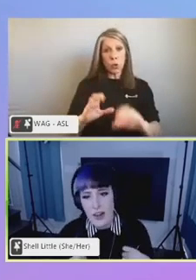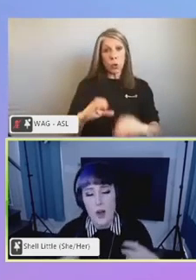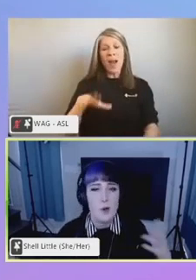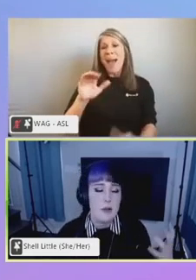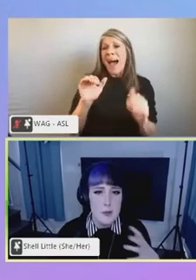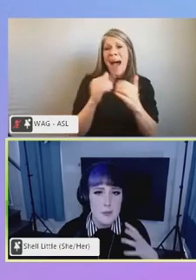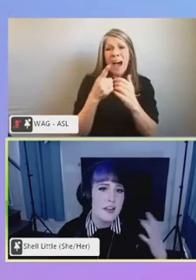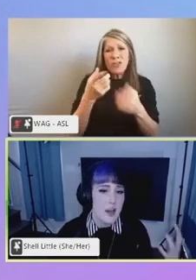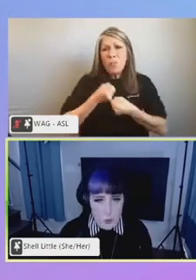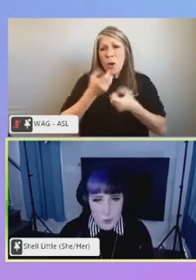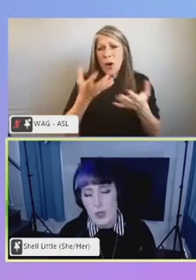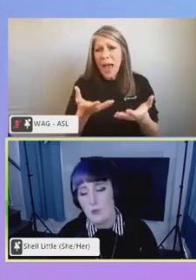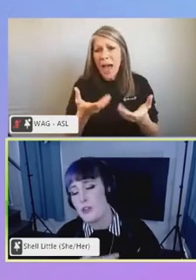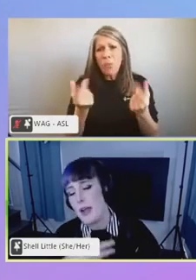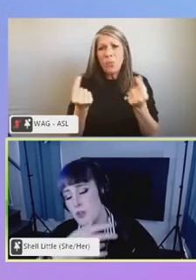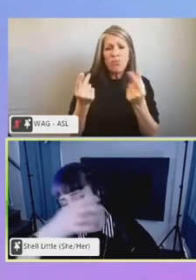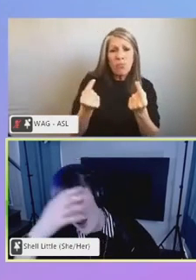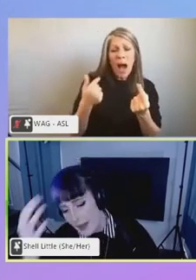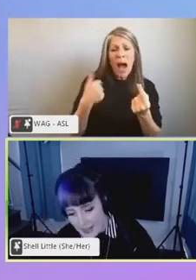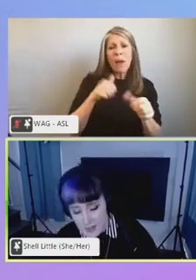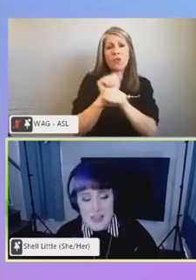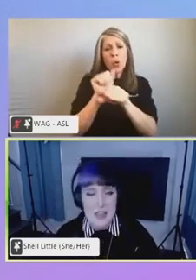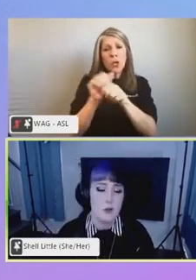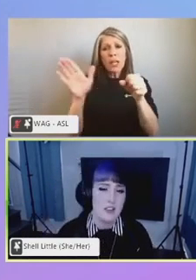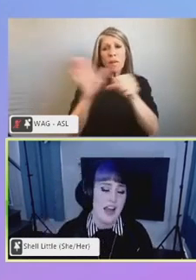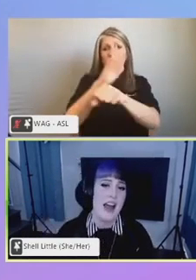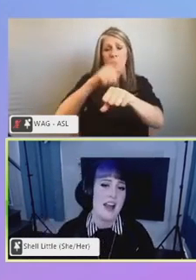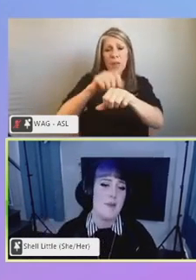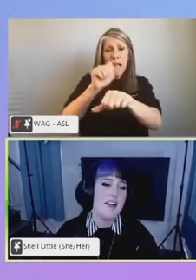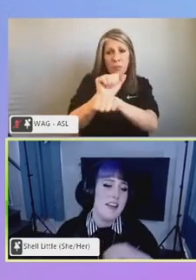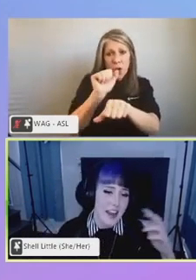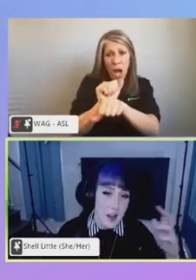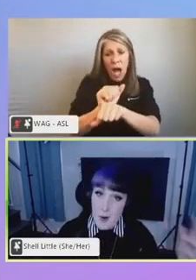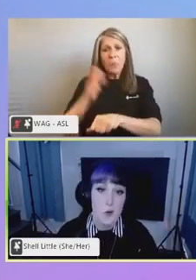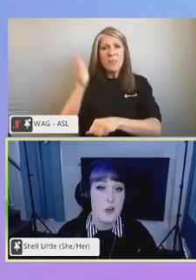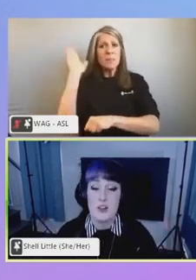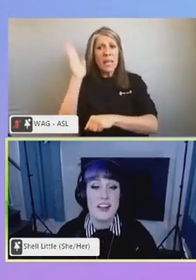management. Because of the amount of work that we were expected to get done. And it is always like,